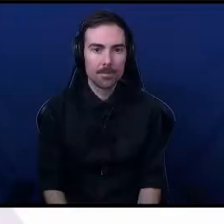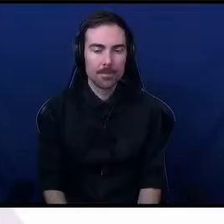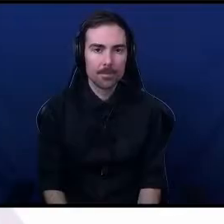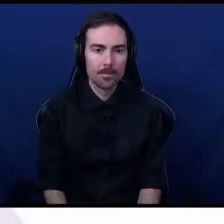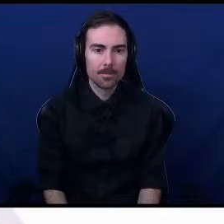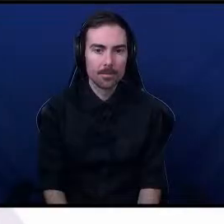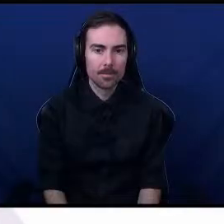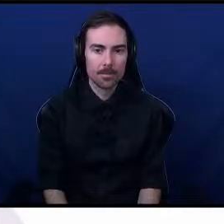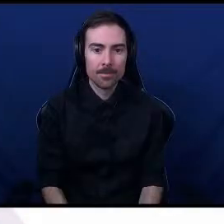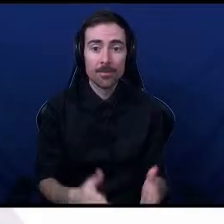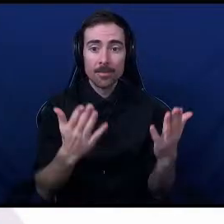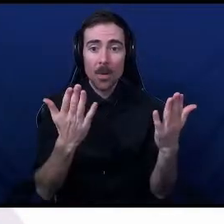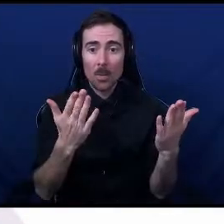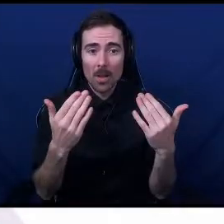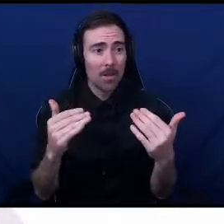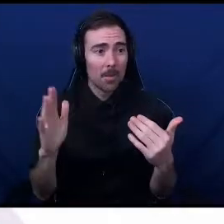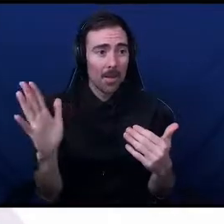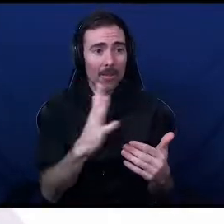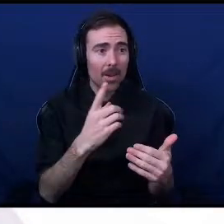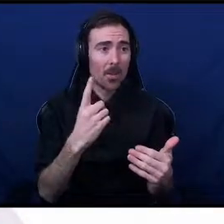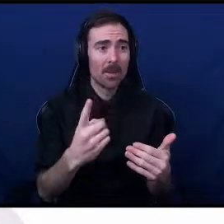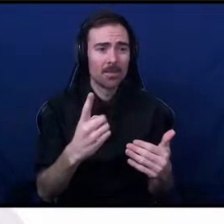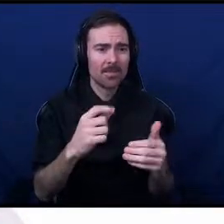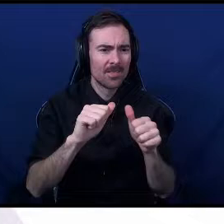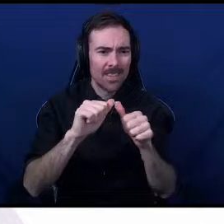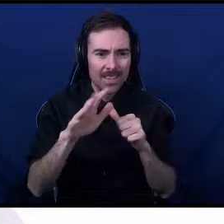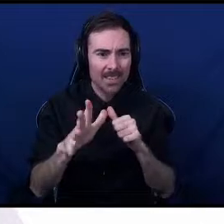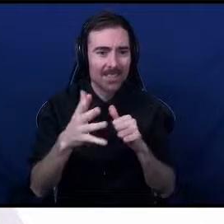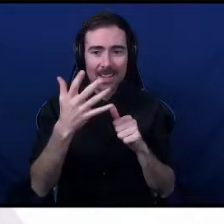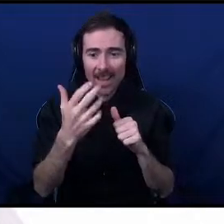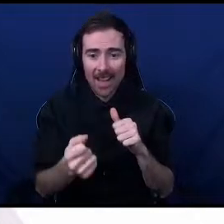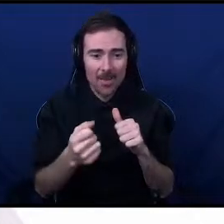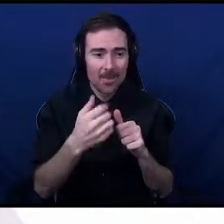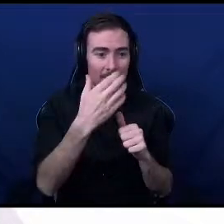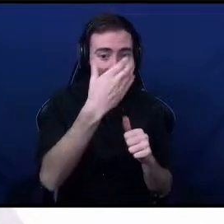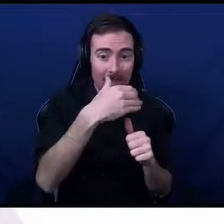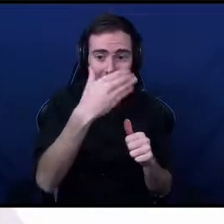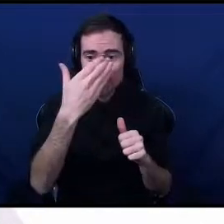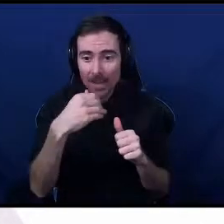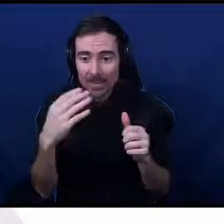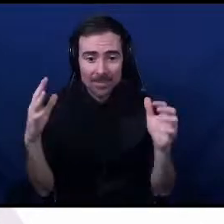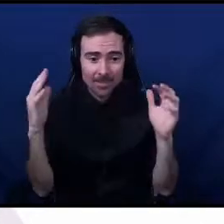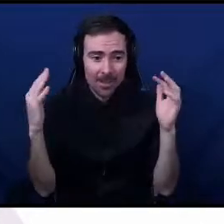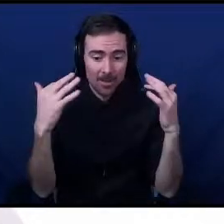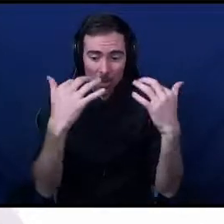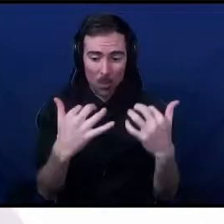Welcome, everyone. It's great to have those that are with us in person. Those who are joining us online as well. My name is Pete